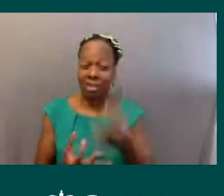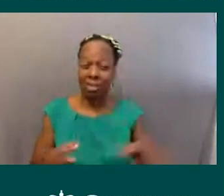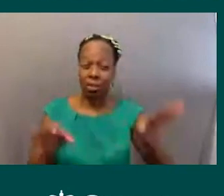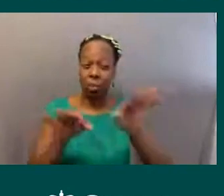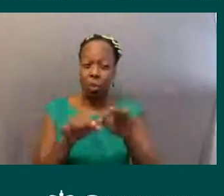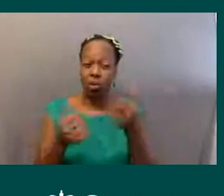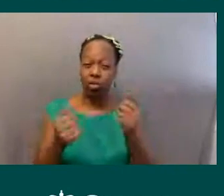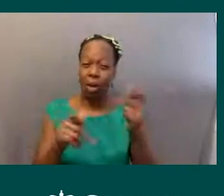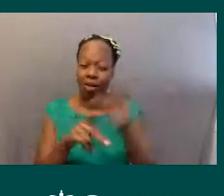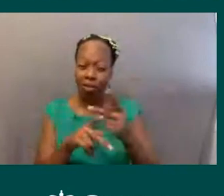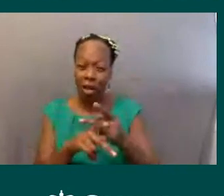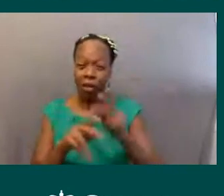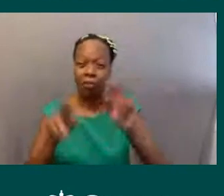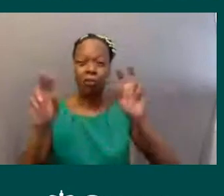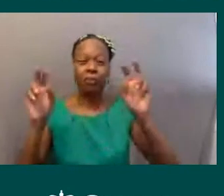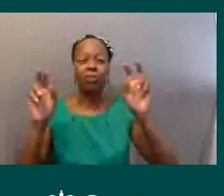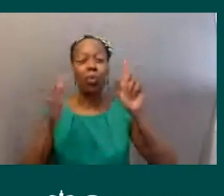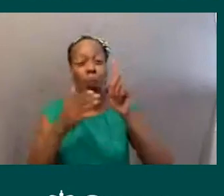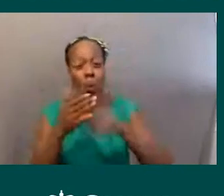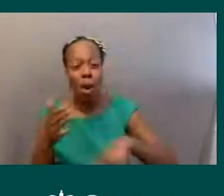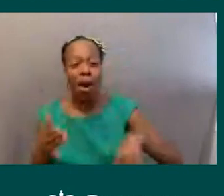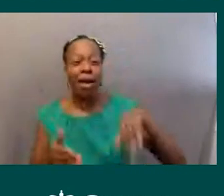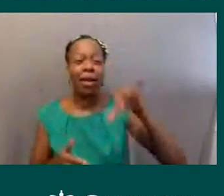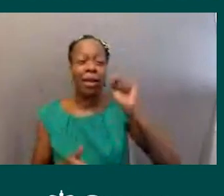for these patients, with these issues.